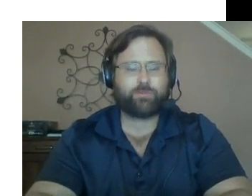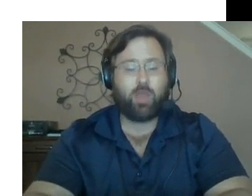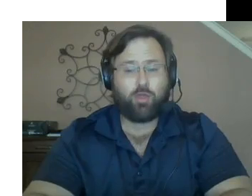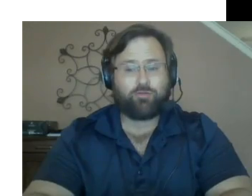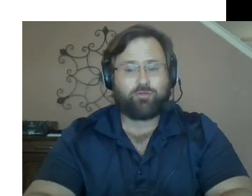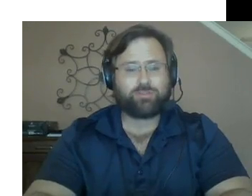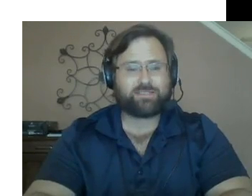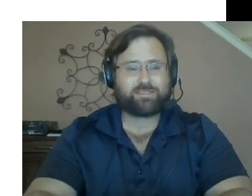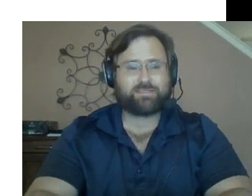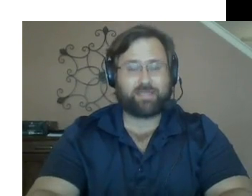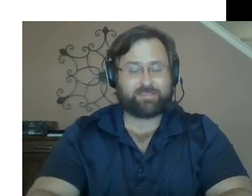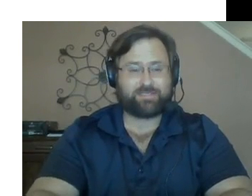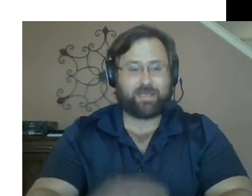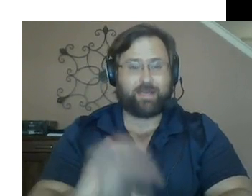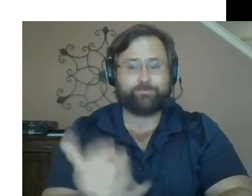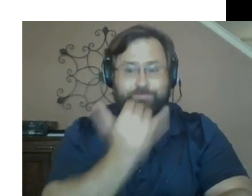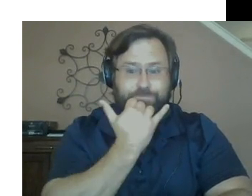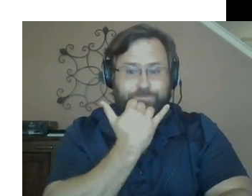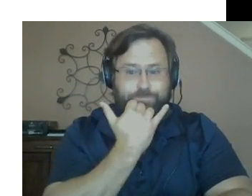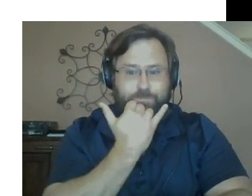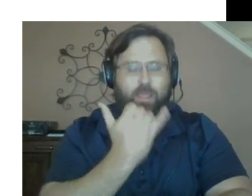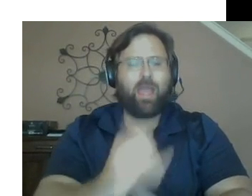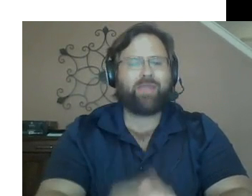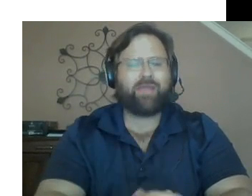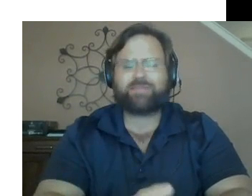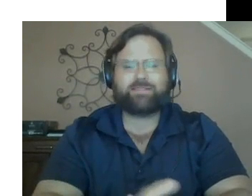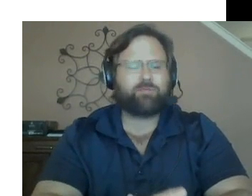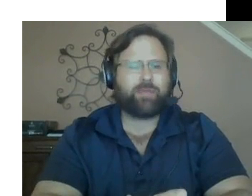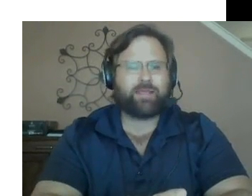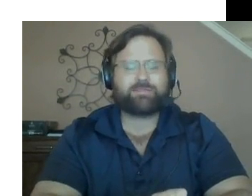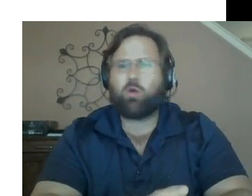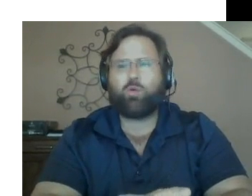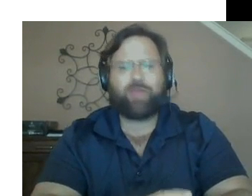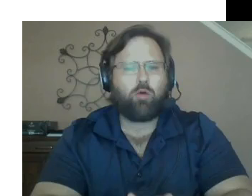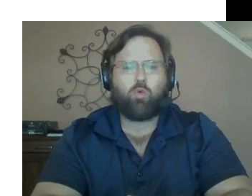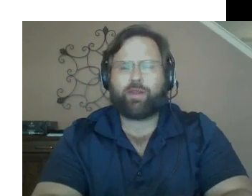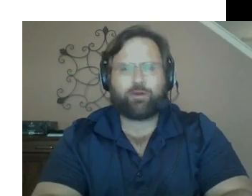the first is this sign and that sign simply means without warning or